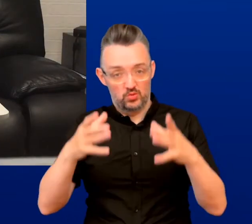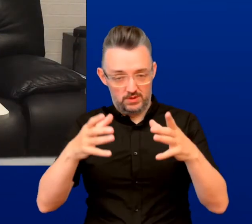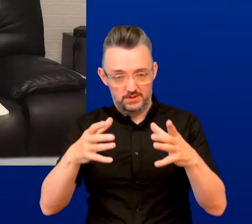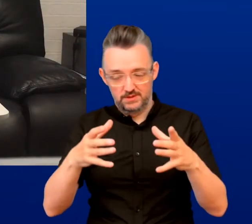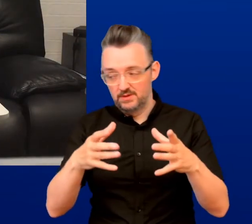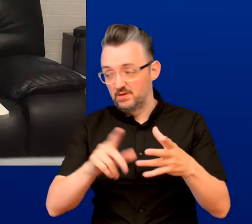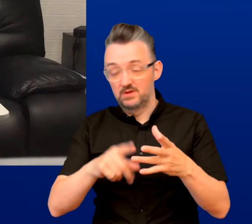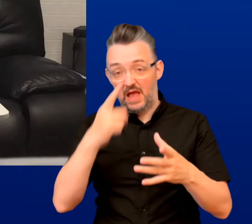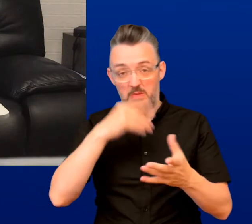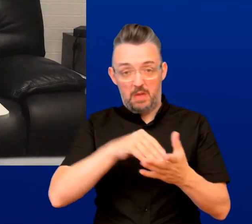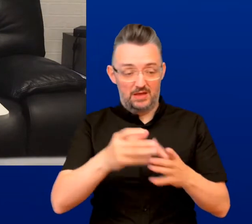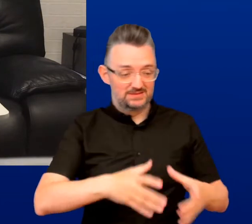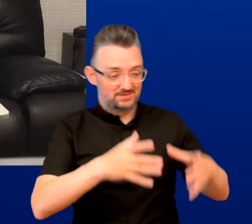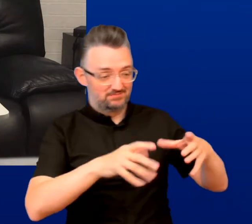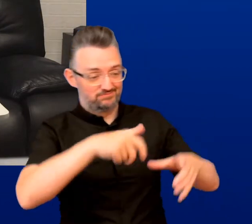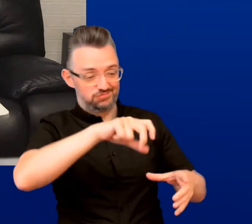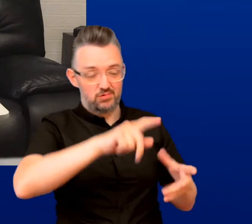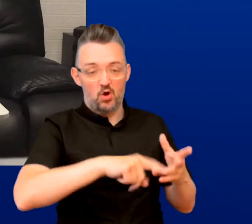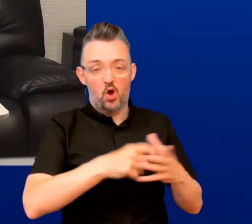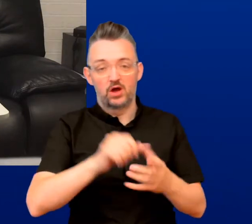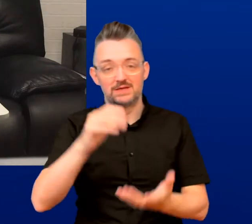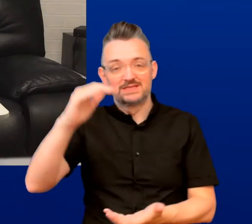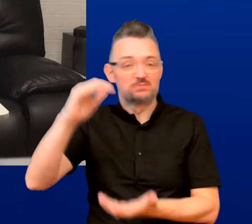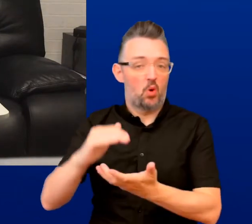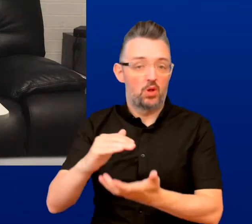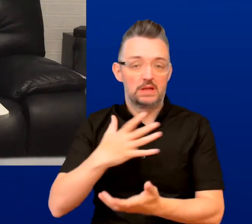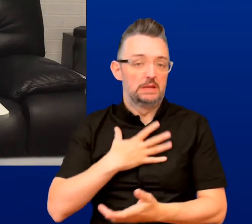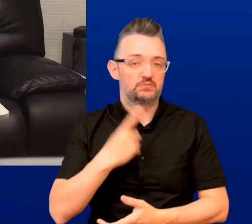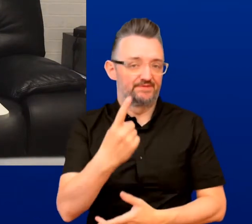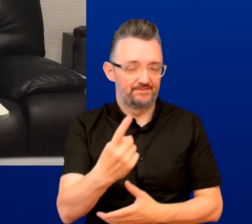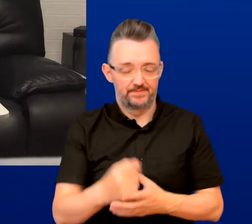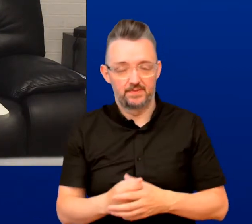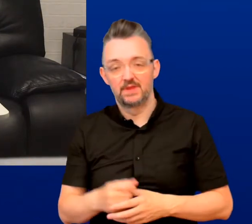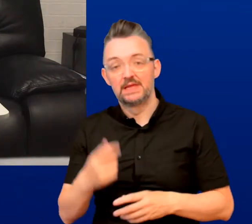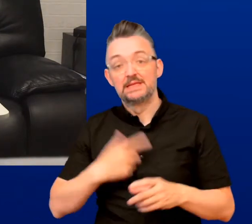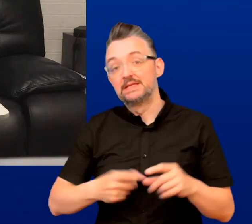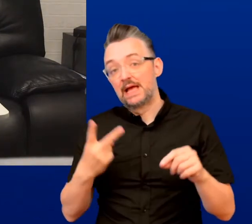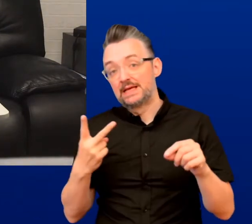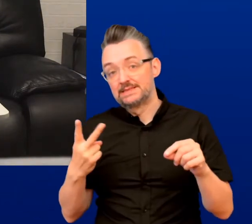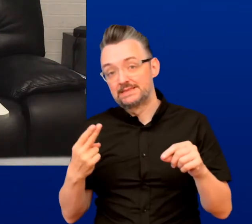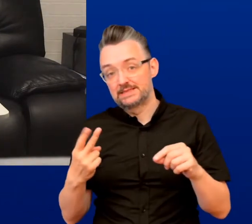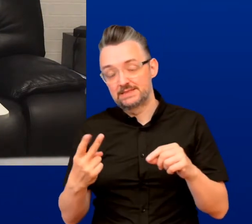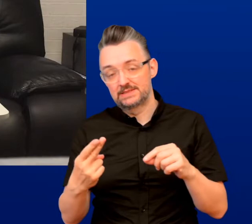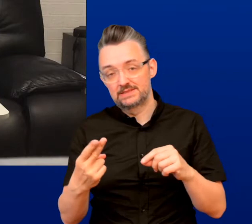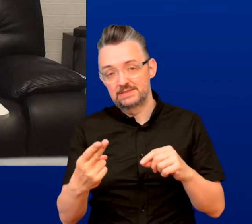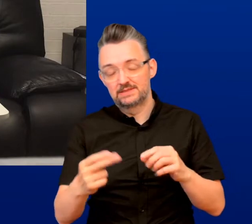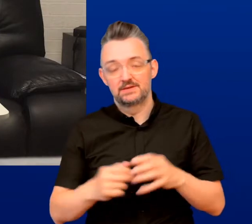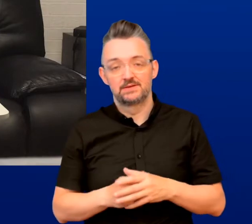or this in a tub that I have. You need scissors. You need